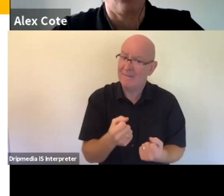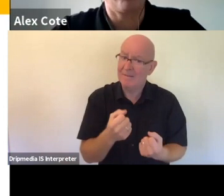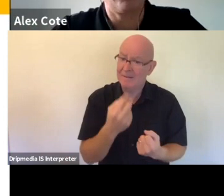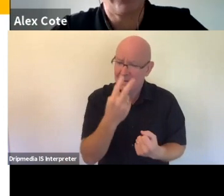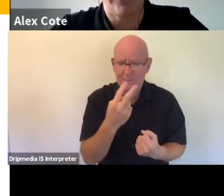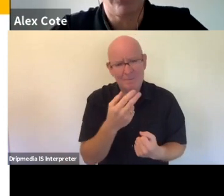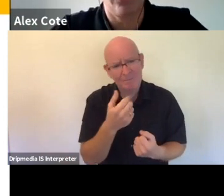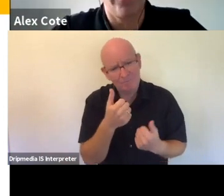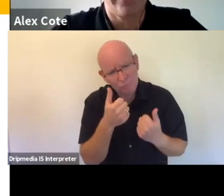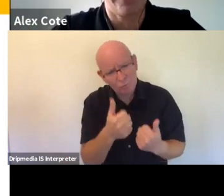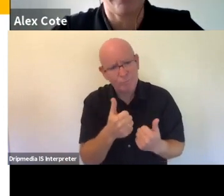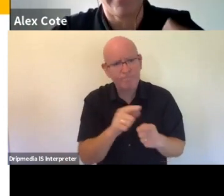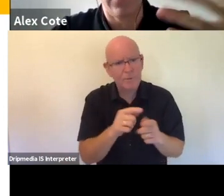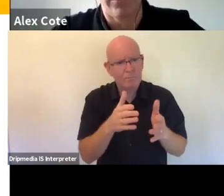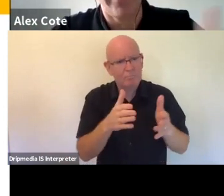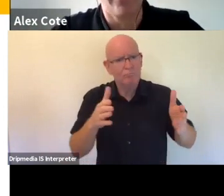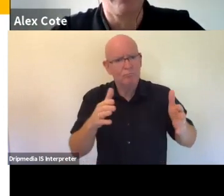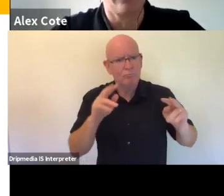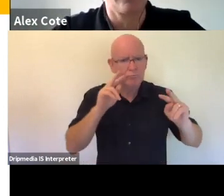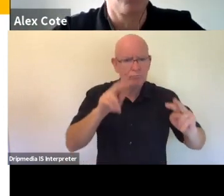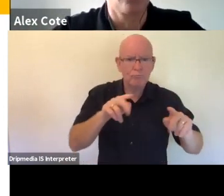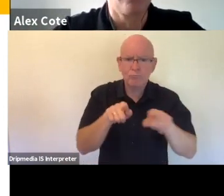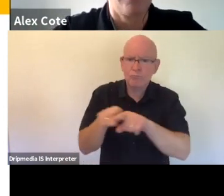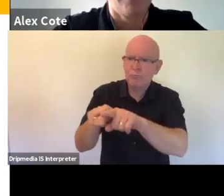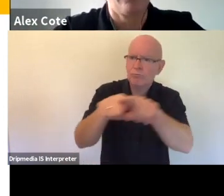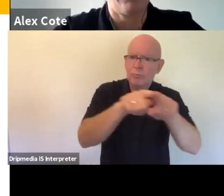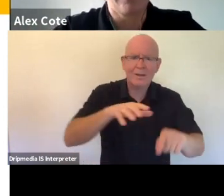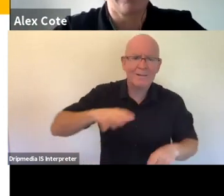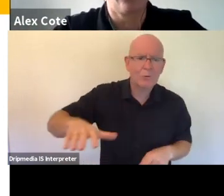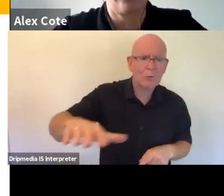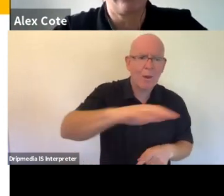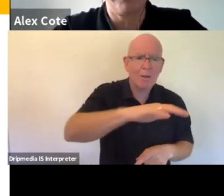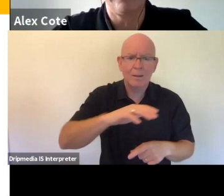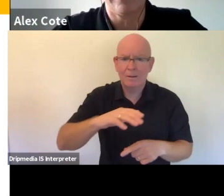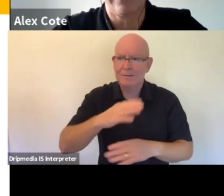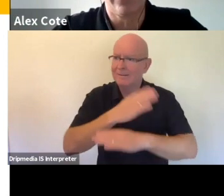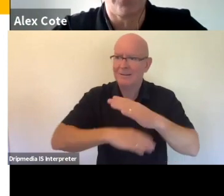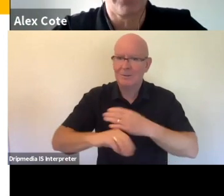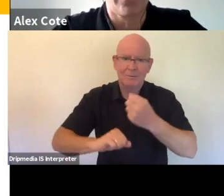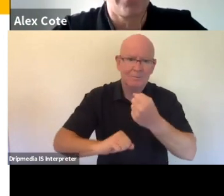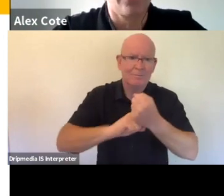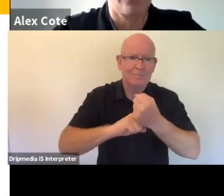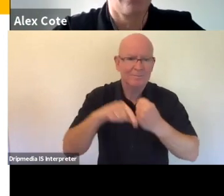One of the key issues we see and we hear about it more, is the fact that those disability assessment procedures